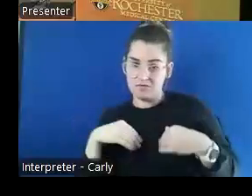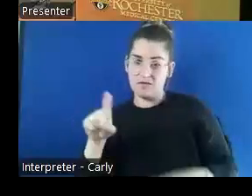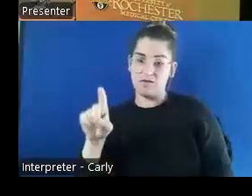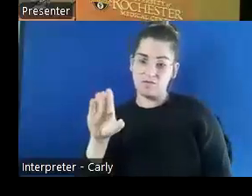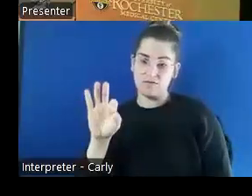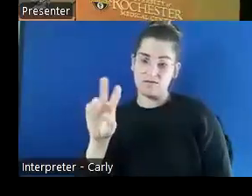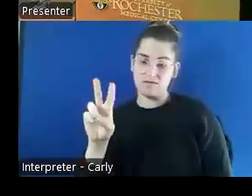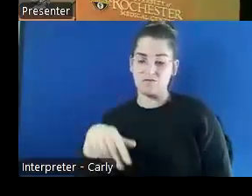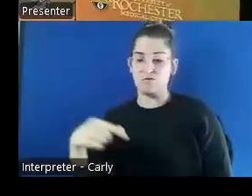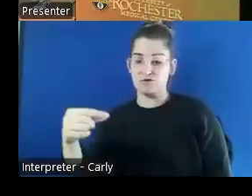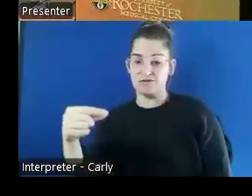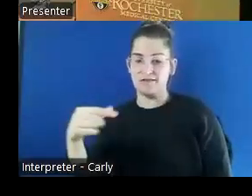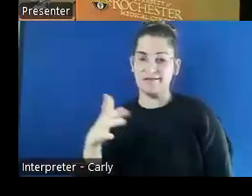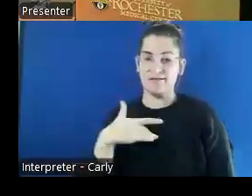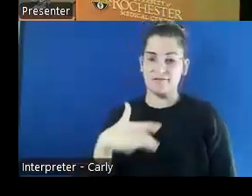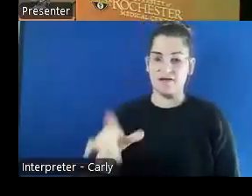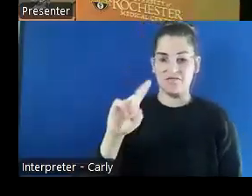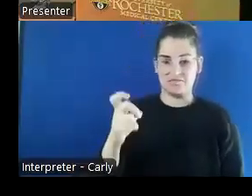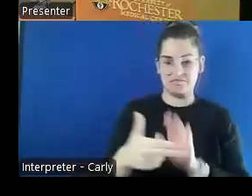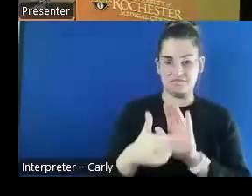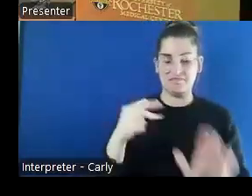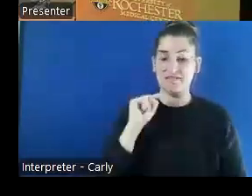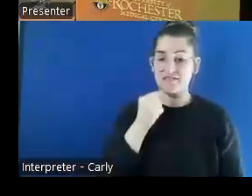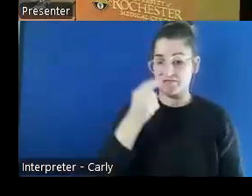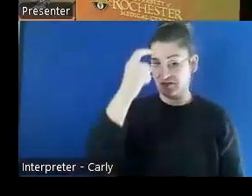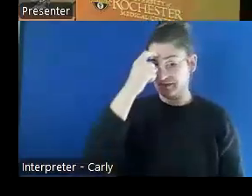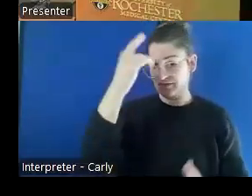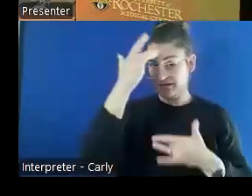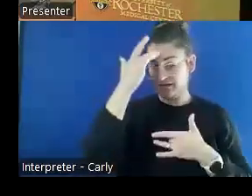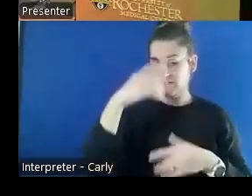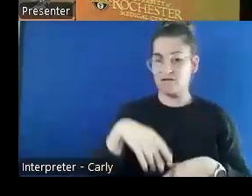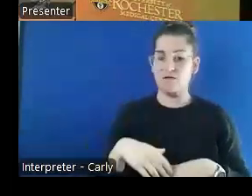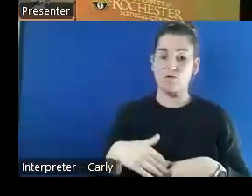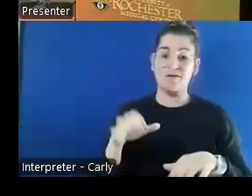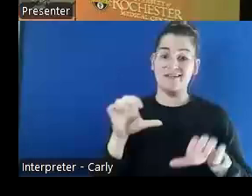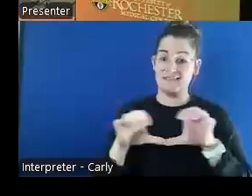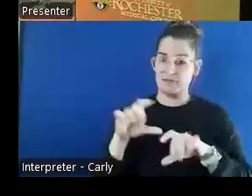people who have usually been diagnosed with severe mental illness or chemical dependency or both and